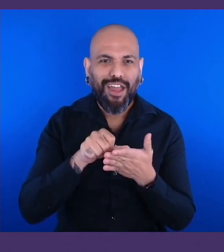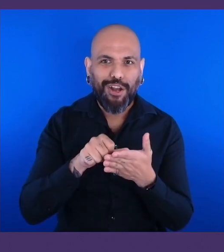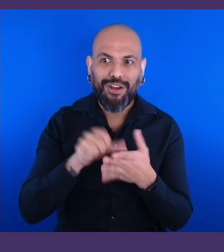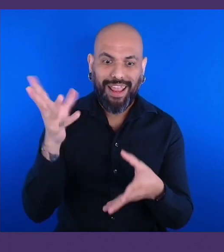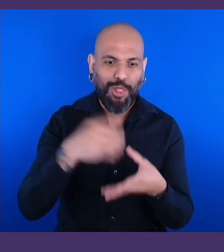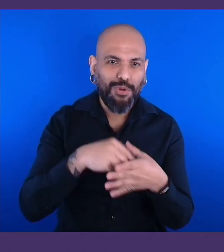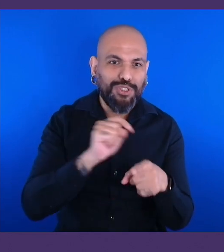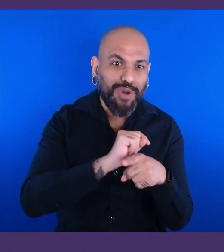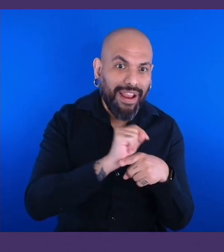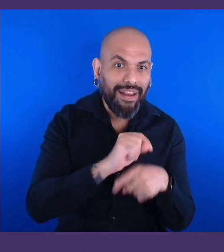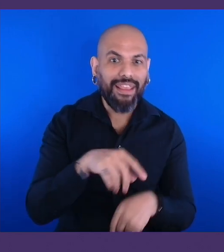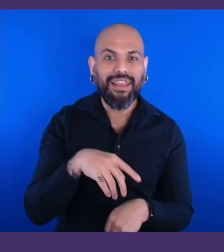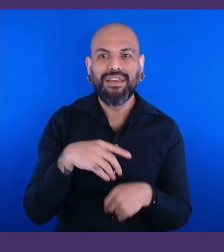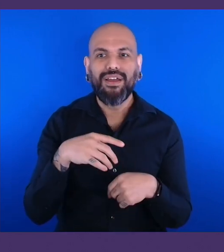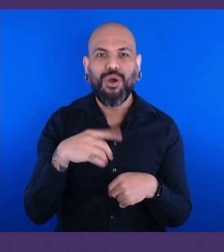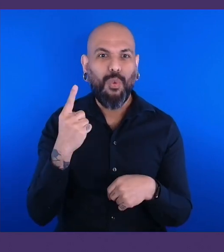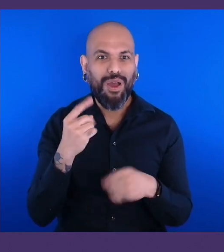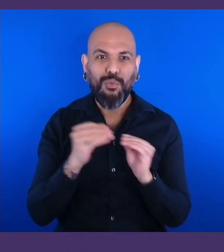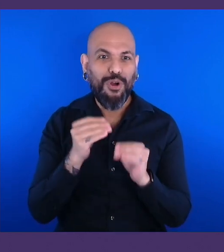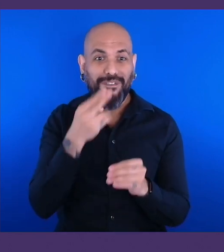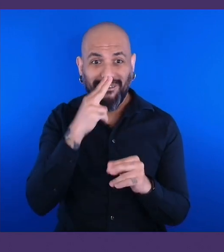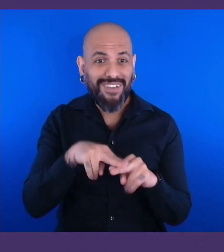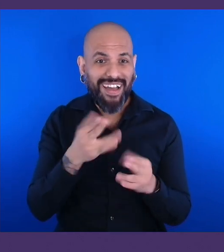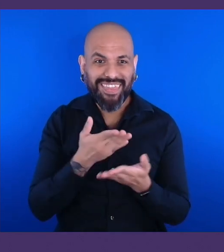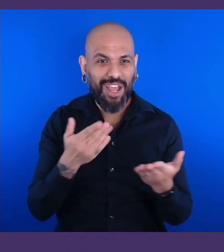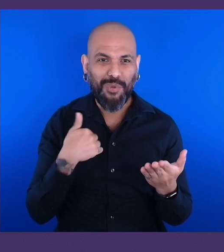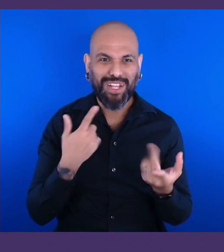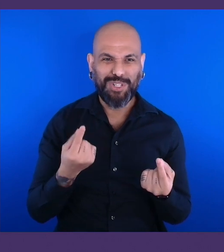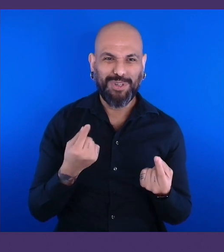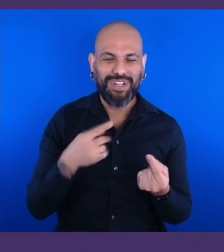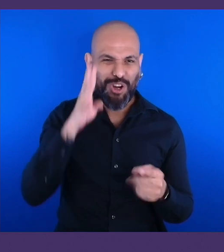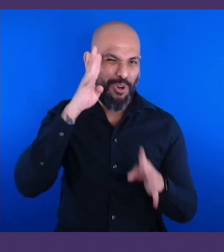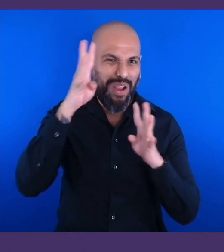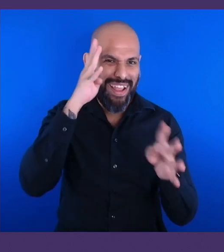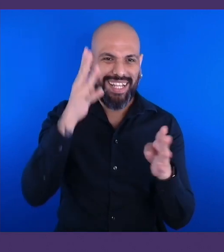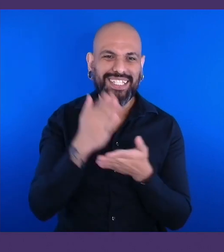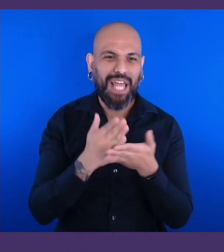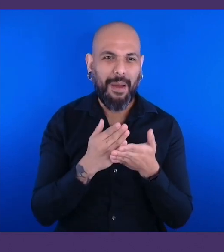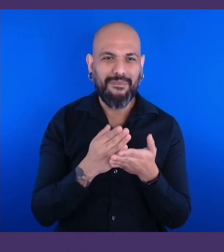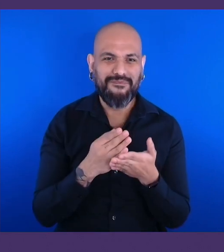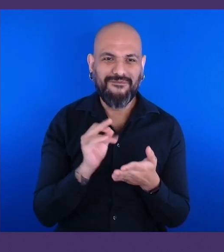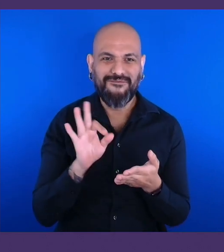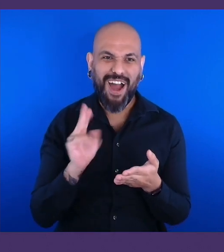One of the more fun things is we've been creating kind of some EAA swag.